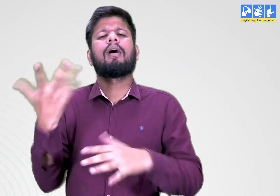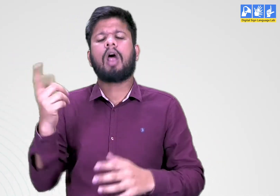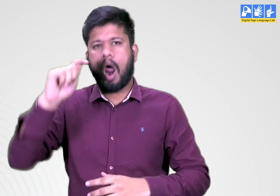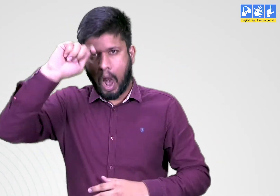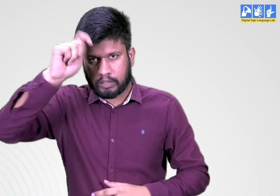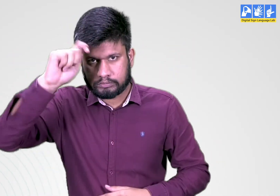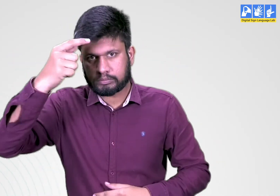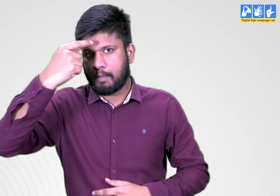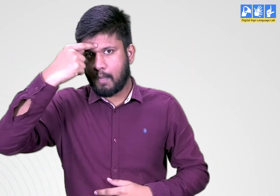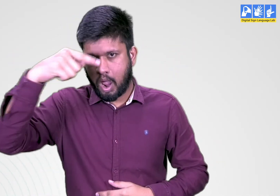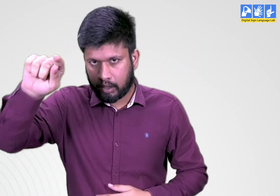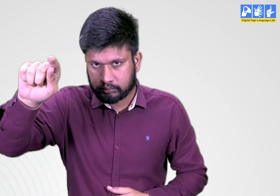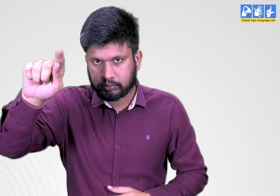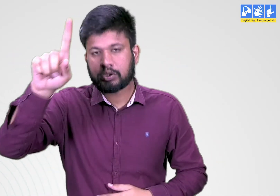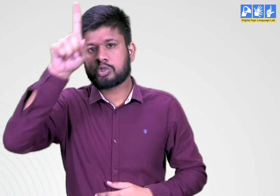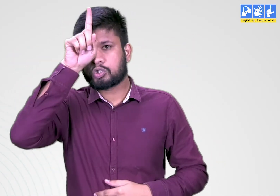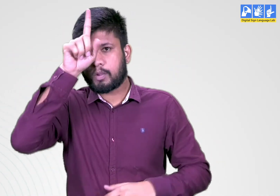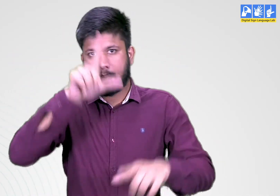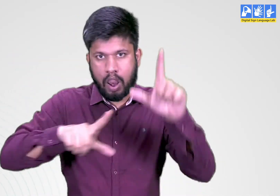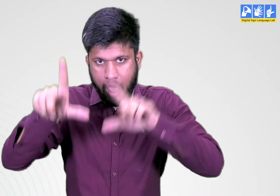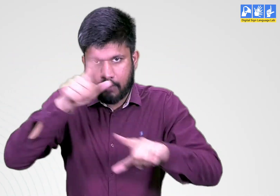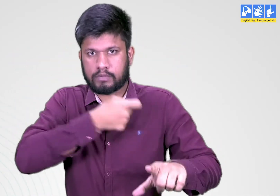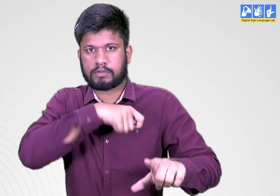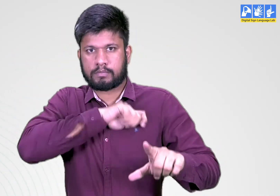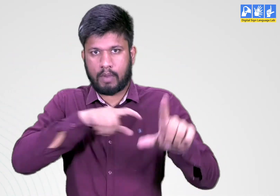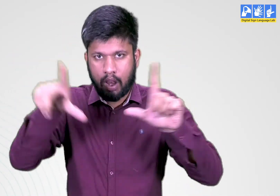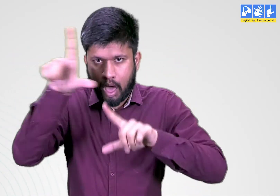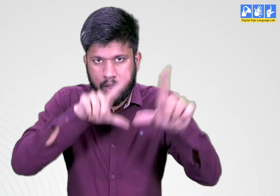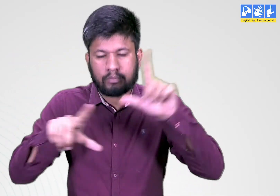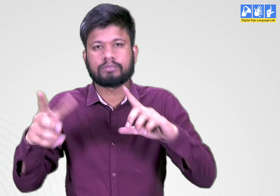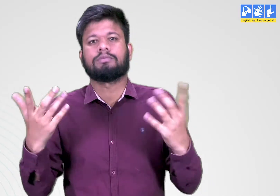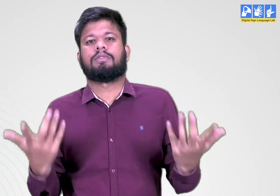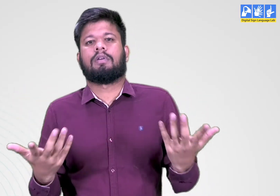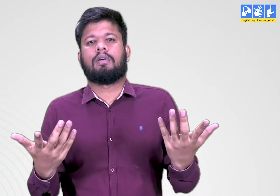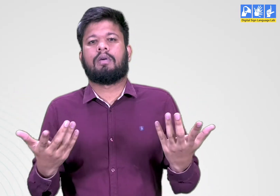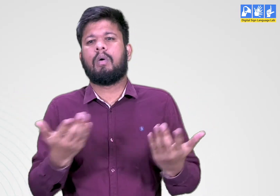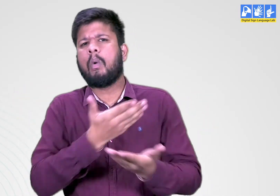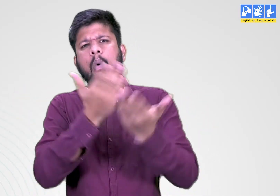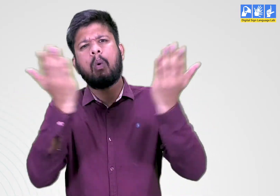like English, Marathi, German, Spanish, etc.